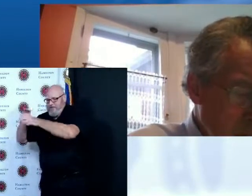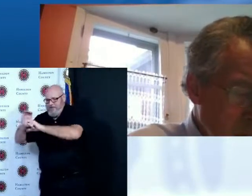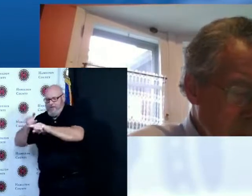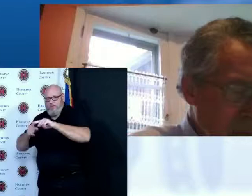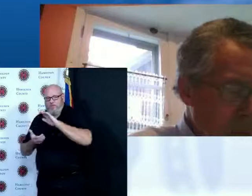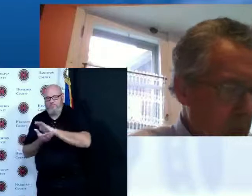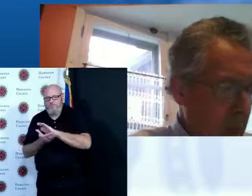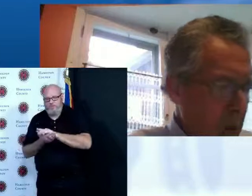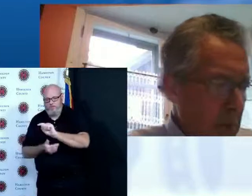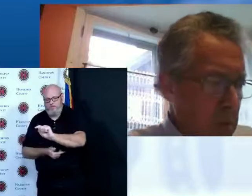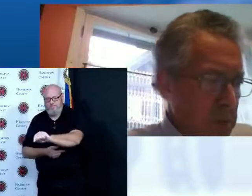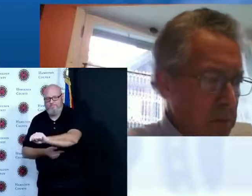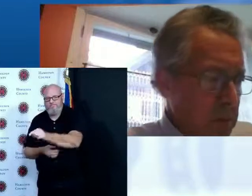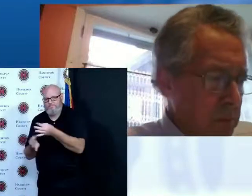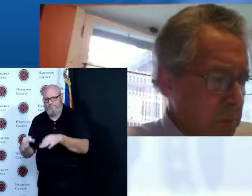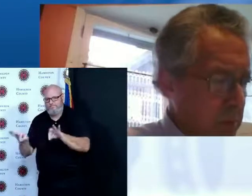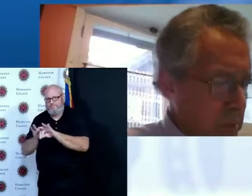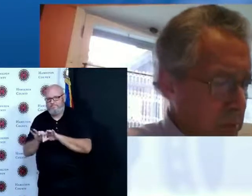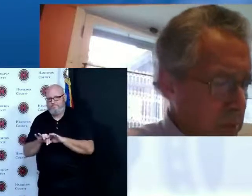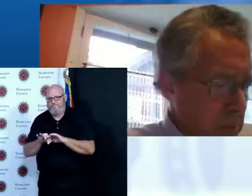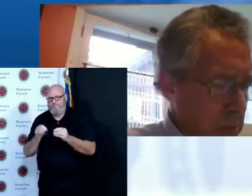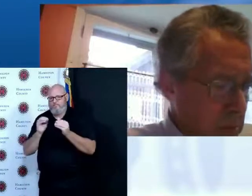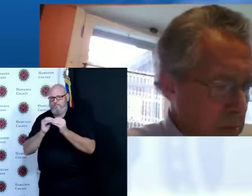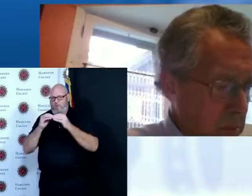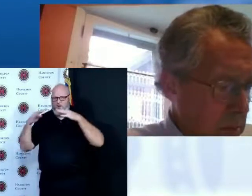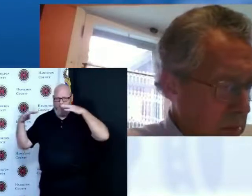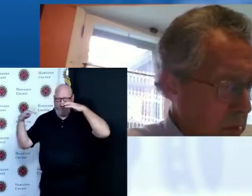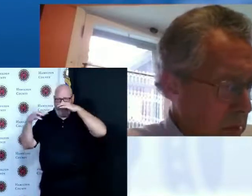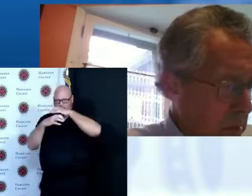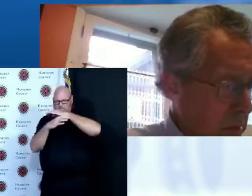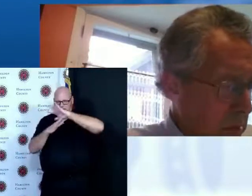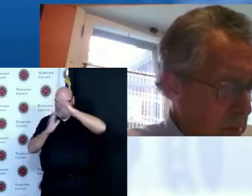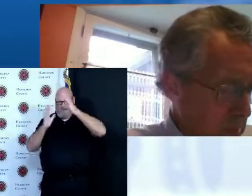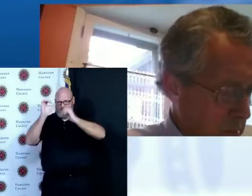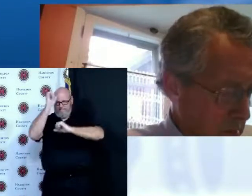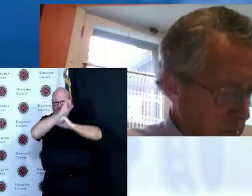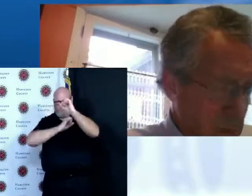message and proud of my team is we are set up we are ready and the moment we get doses we're able